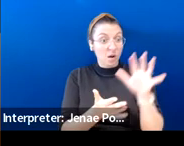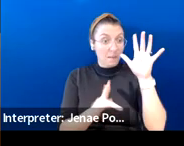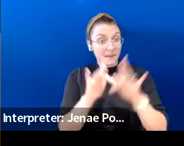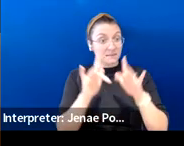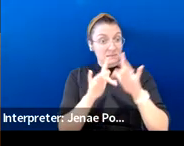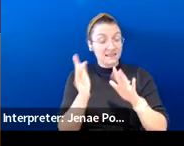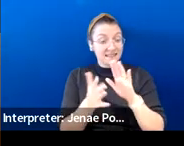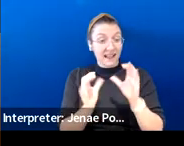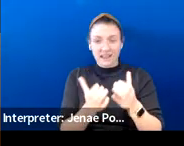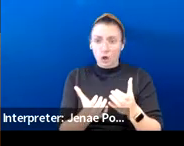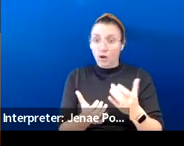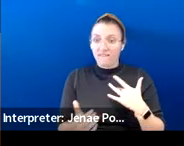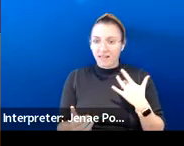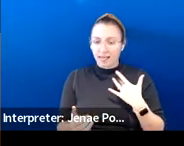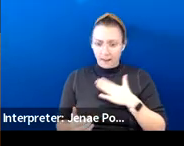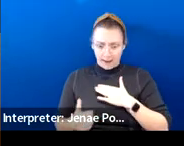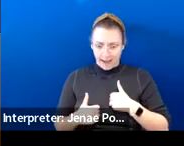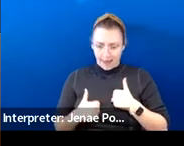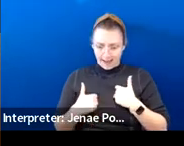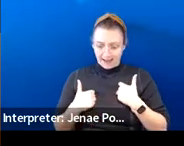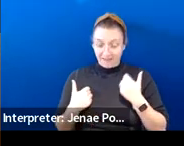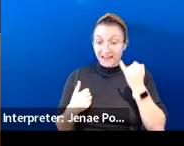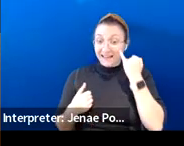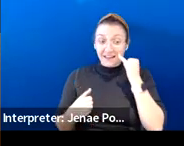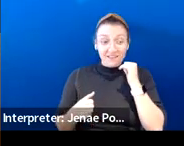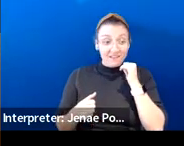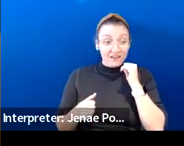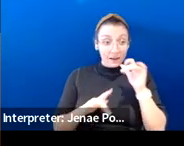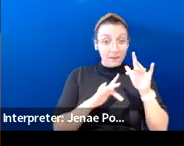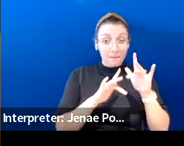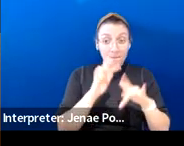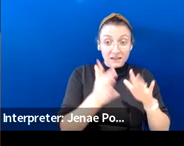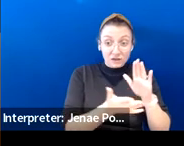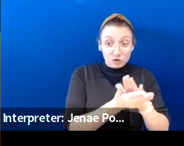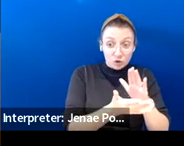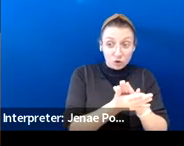I felt like it's my life on the line because the days I at this school or the day they had more time to spend on the streets.